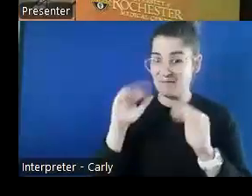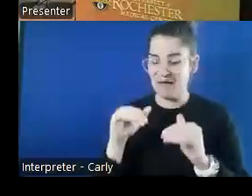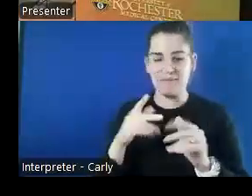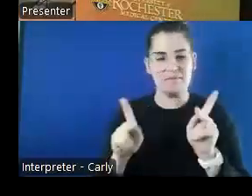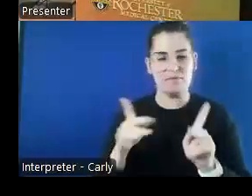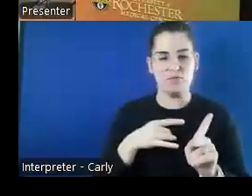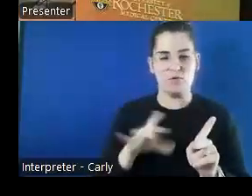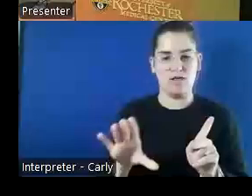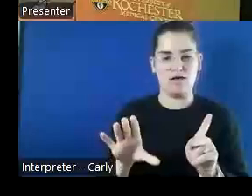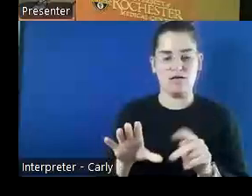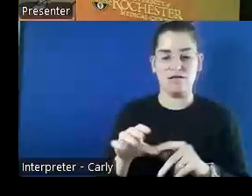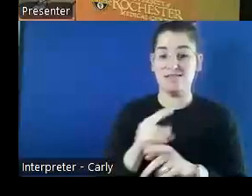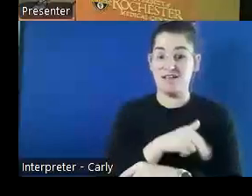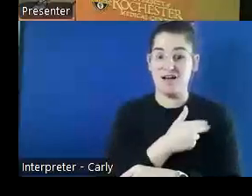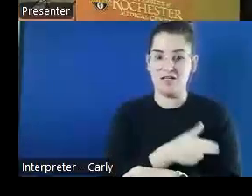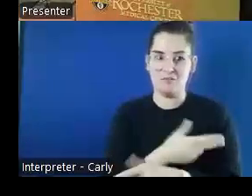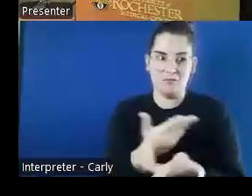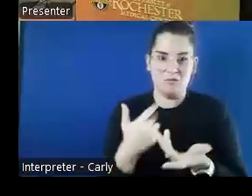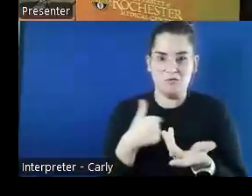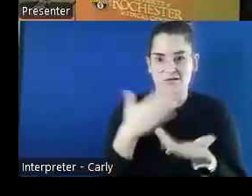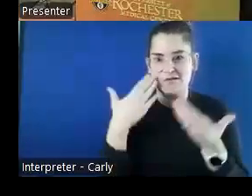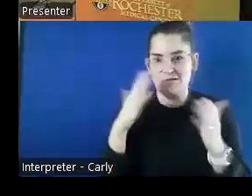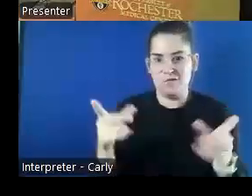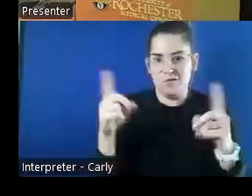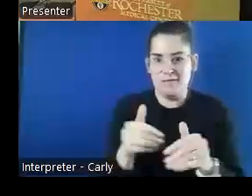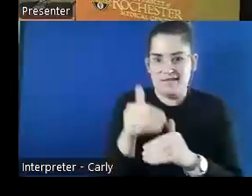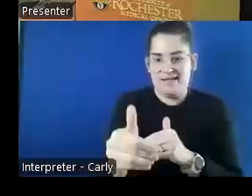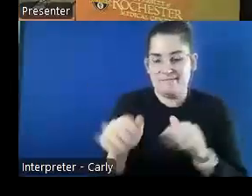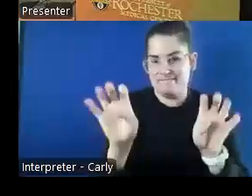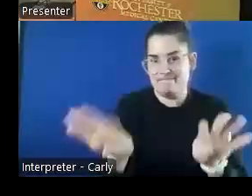hospital is this kind of very inherently uncertain place and we were just trying to get this one test